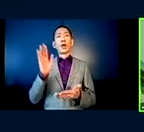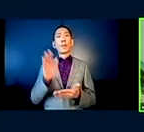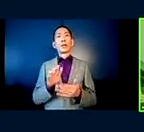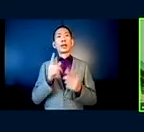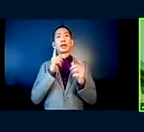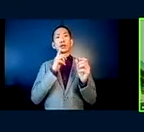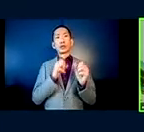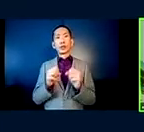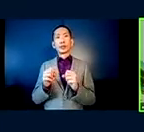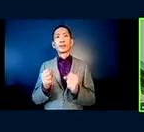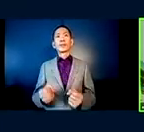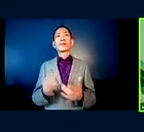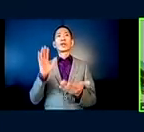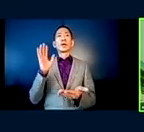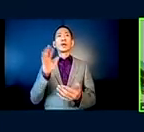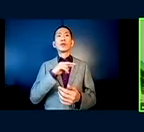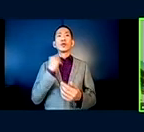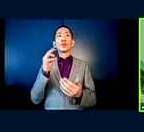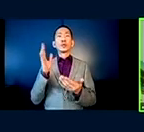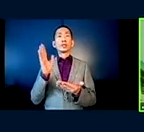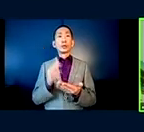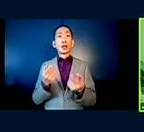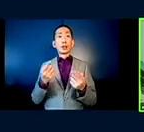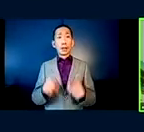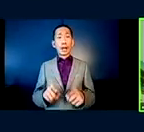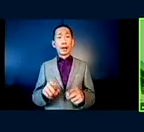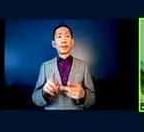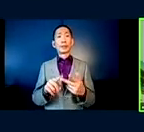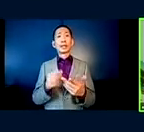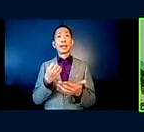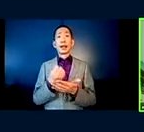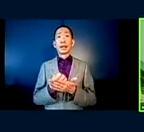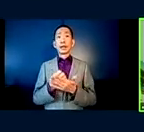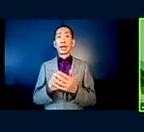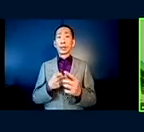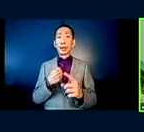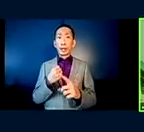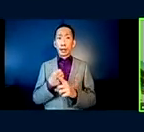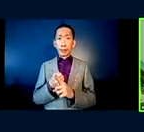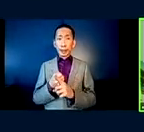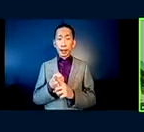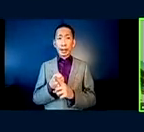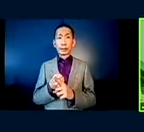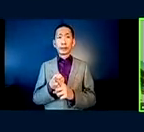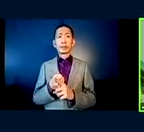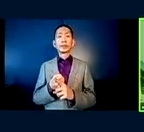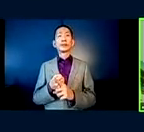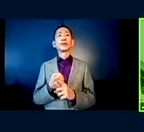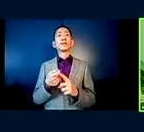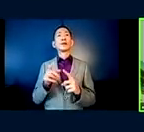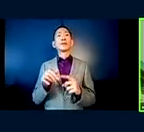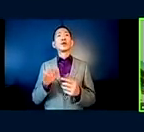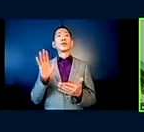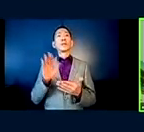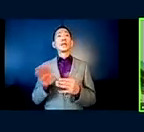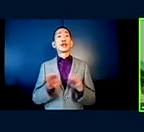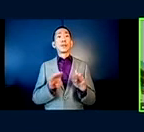INCLUDING ADHERENCE TO MITIGATION STRATEGIES, HOW MUCH RISK REDUCTION OCCURRED FROM MITIGATION, ECONOMIC IMPACTS